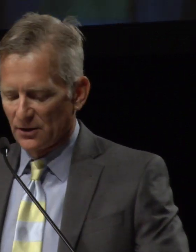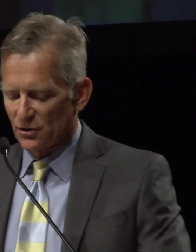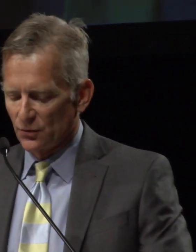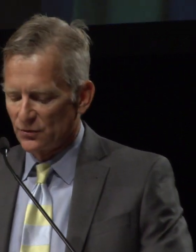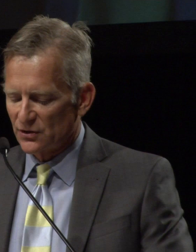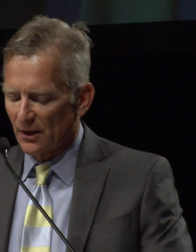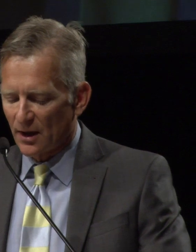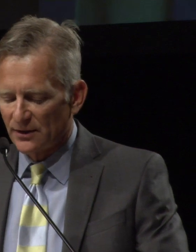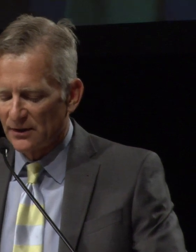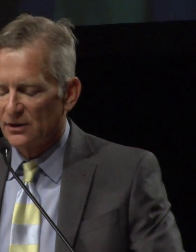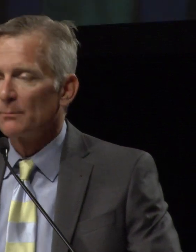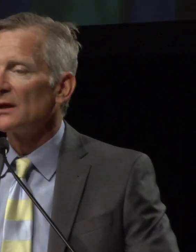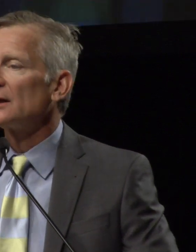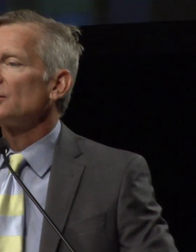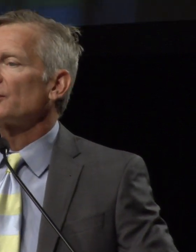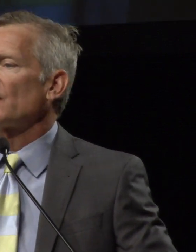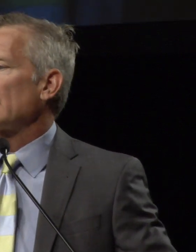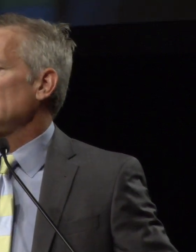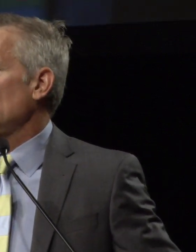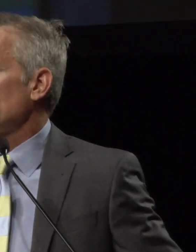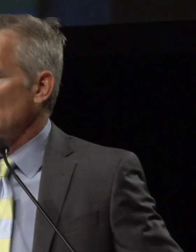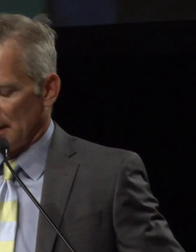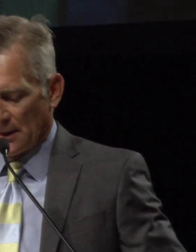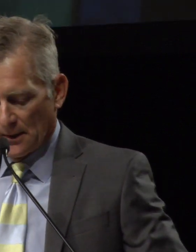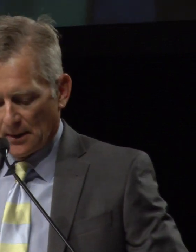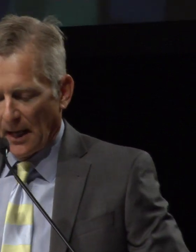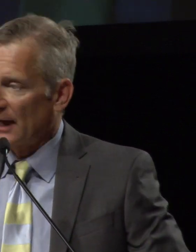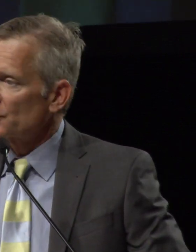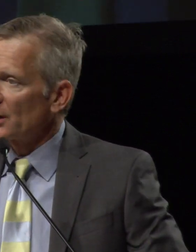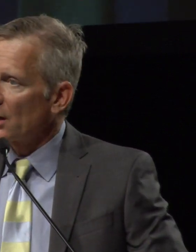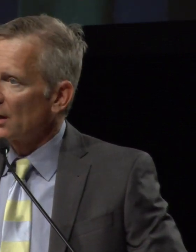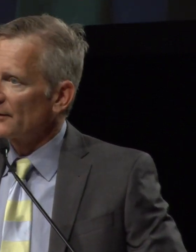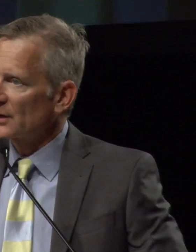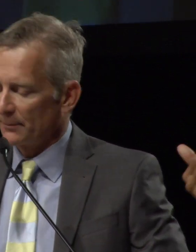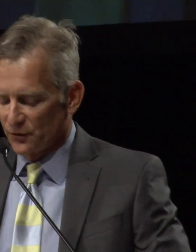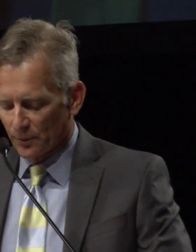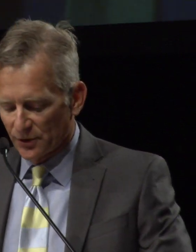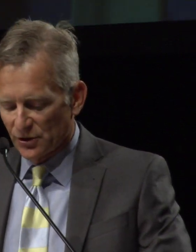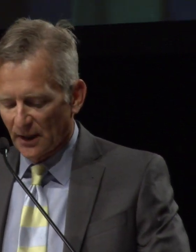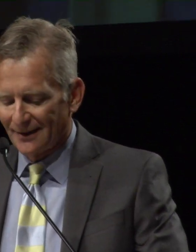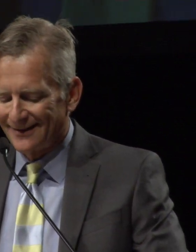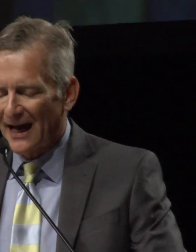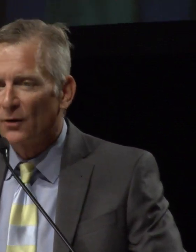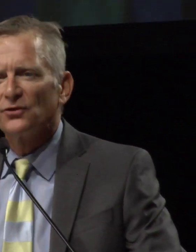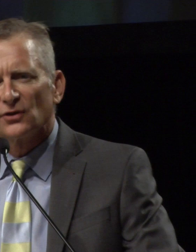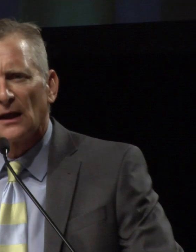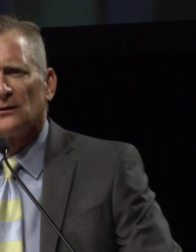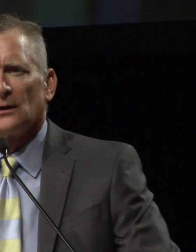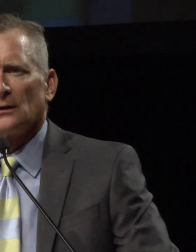STUDENTS THAT RIT IS COMMITTED TO PROVIDING THEM, AS WE ALL HAVE COME TO APPRECIATE, AN OUTSTANDING